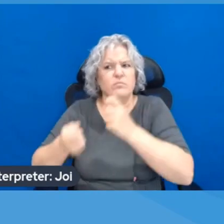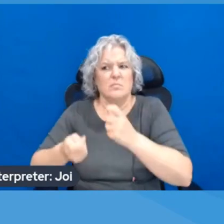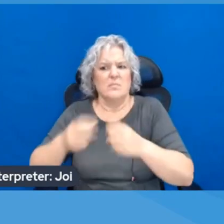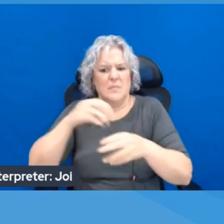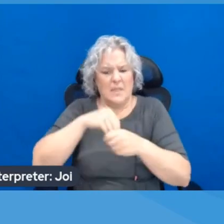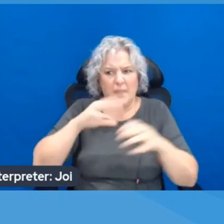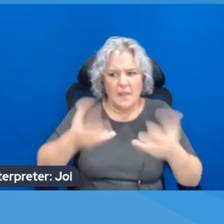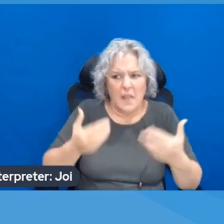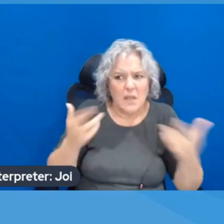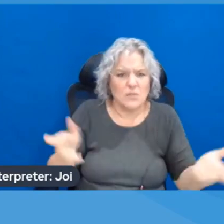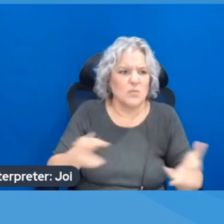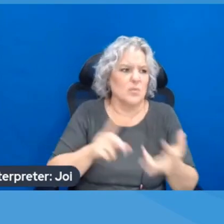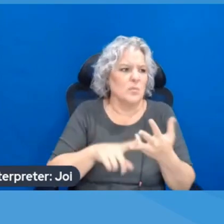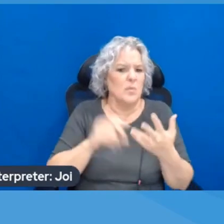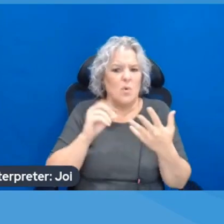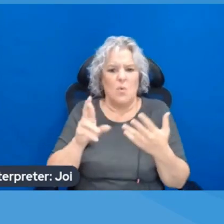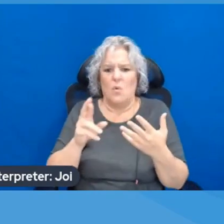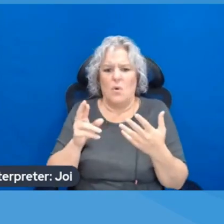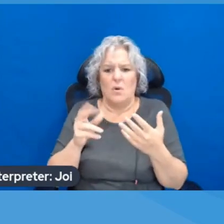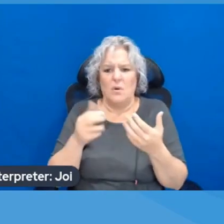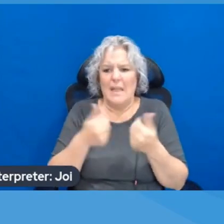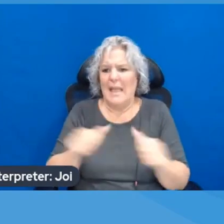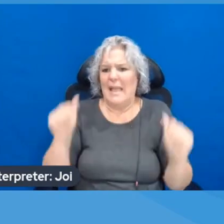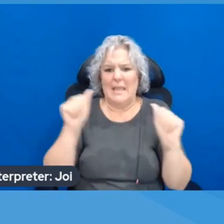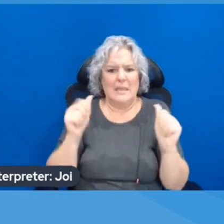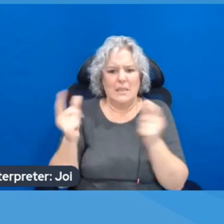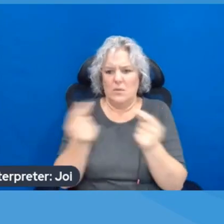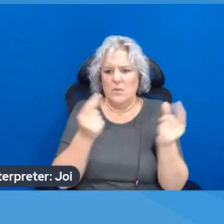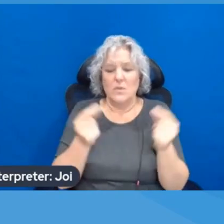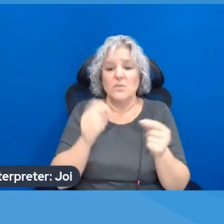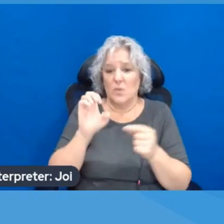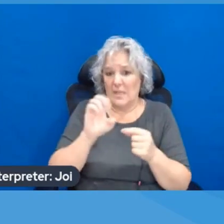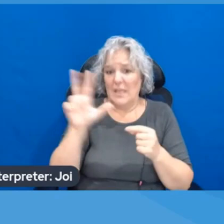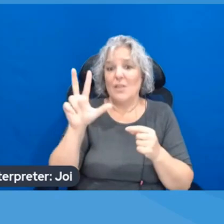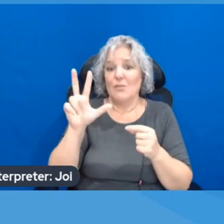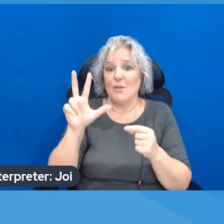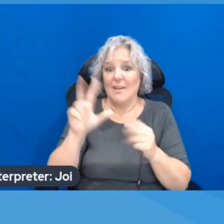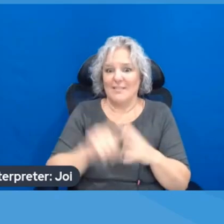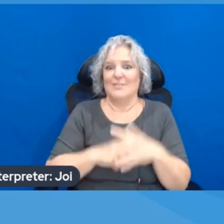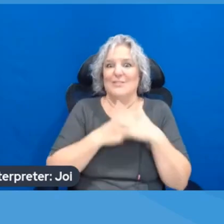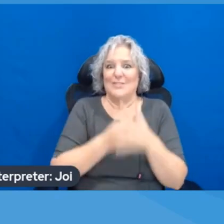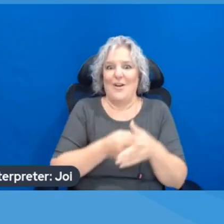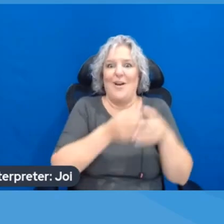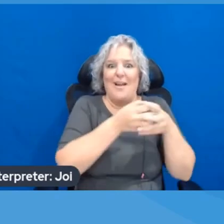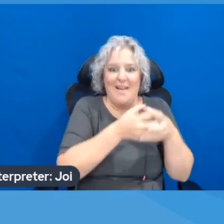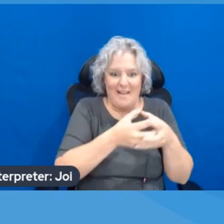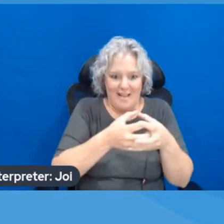and within their own spheres of influence. So the E3 Cohort was born. And there was an application process